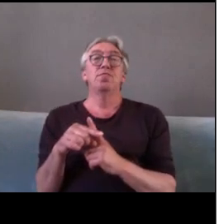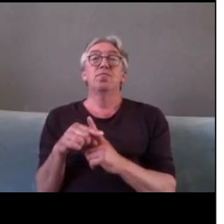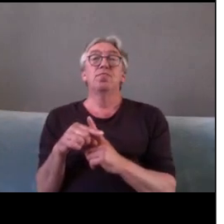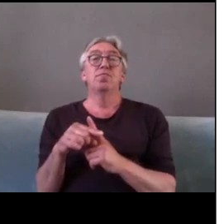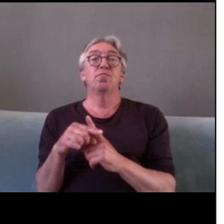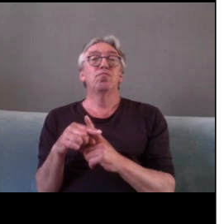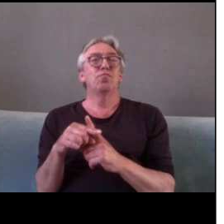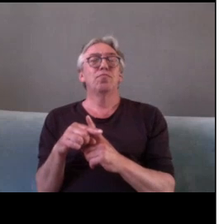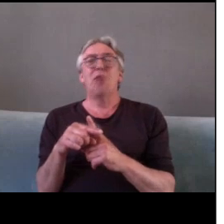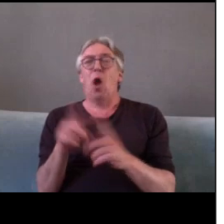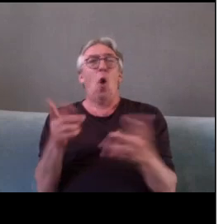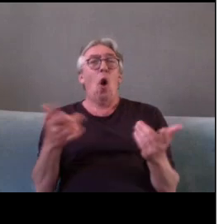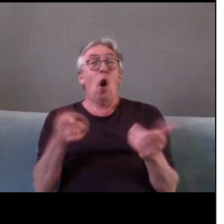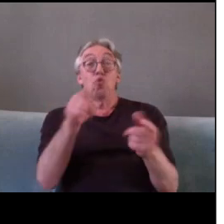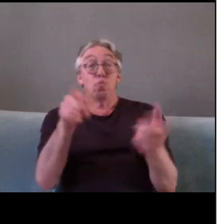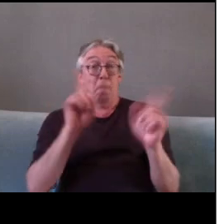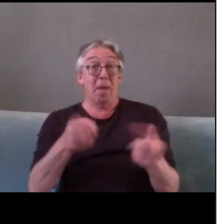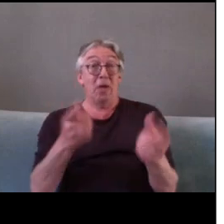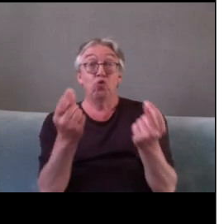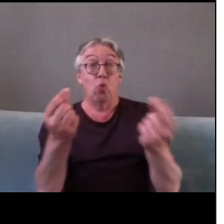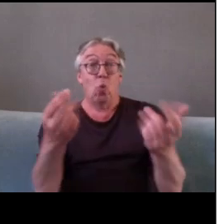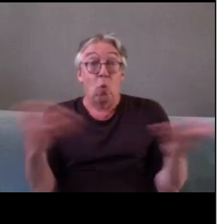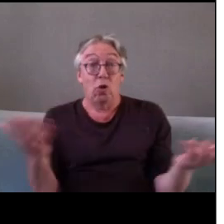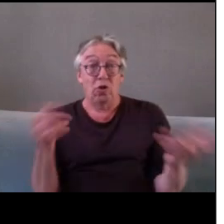on what to do during an emergency.